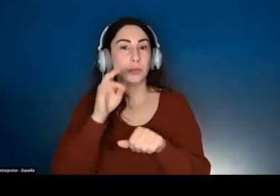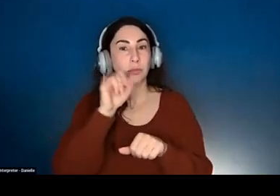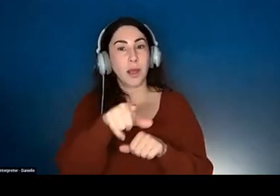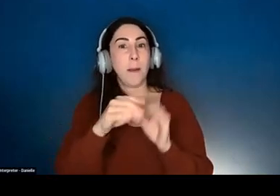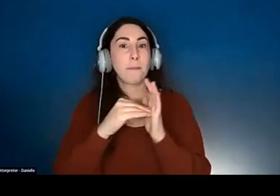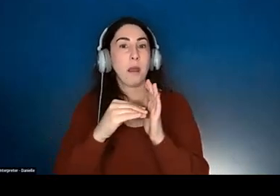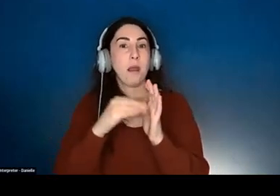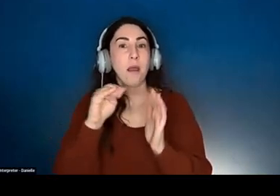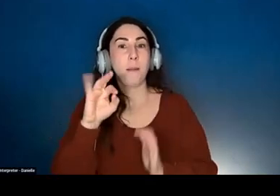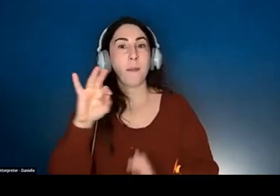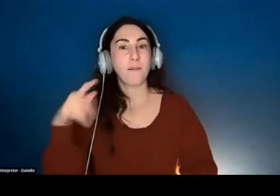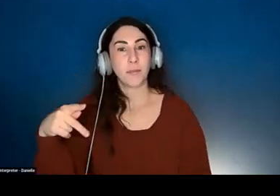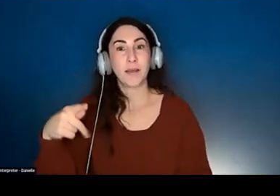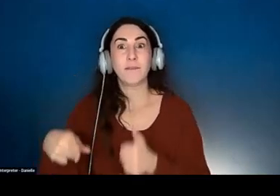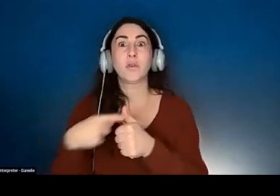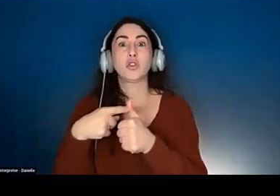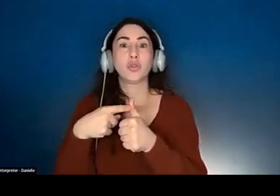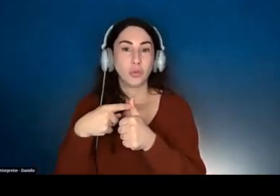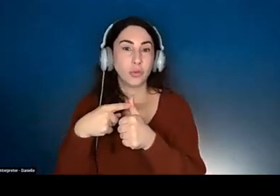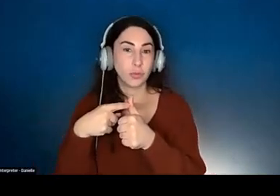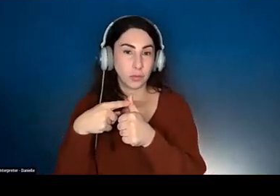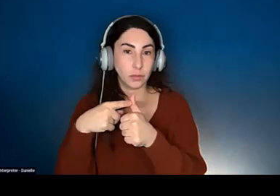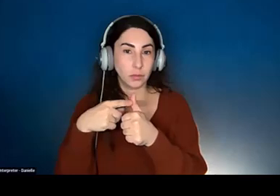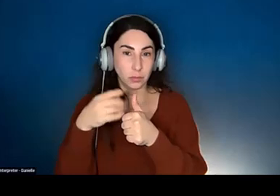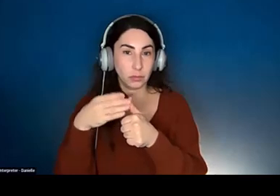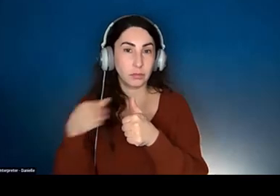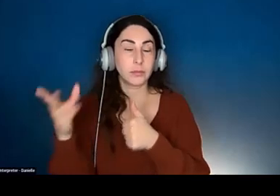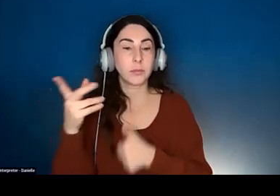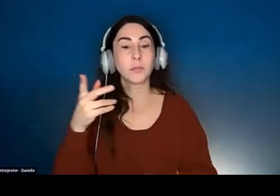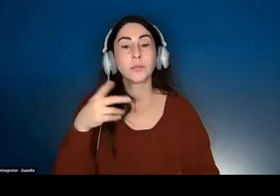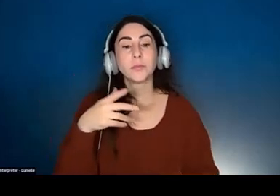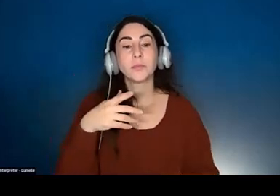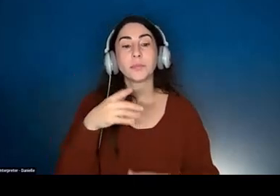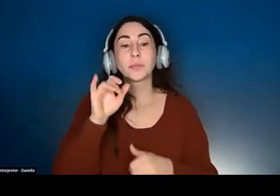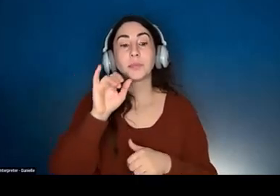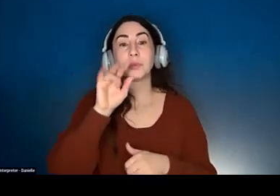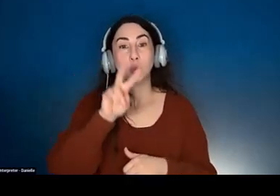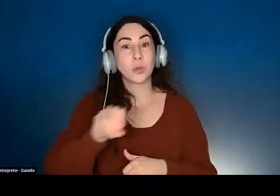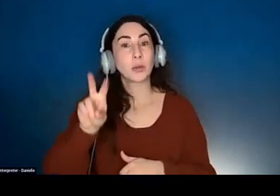That same year, supplemental services that are not